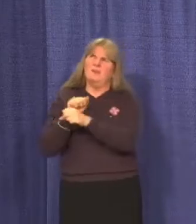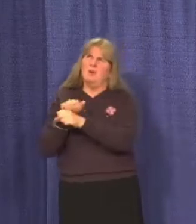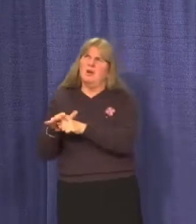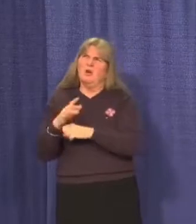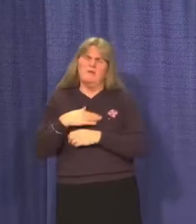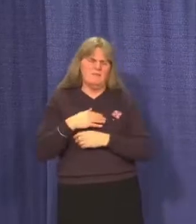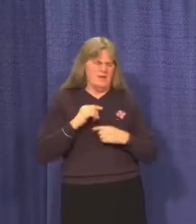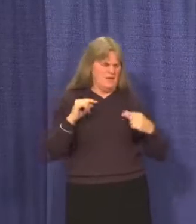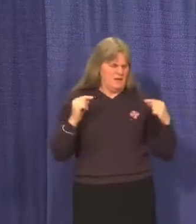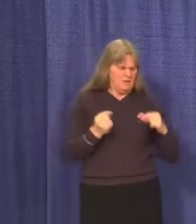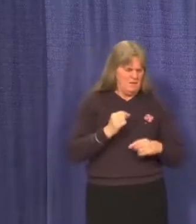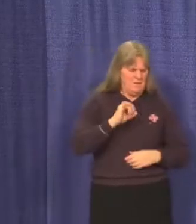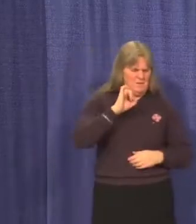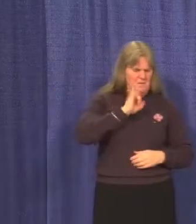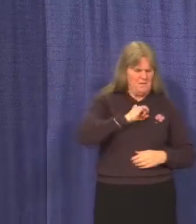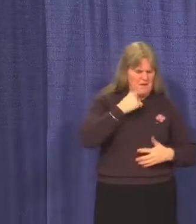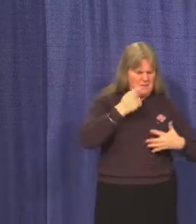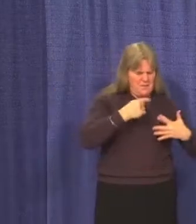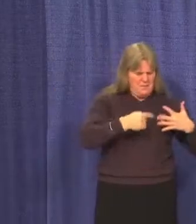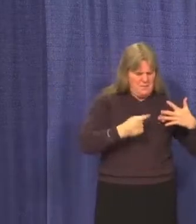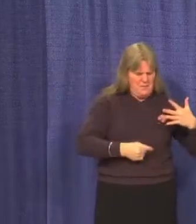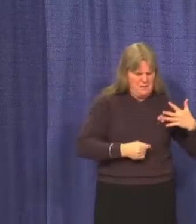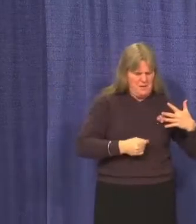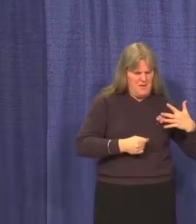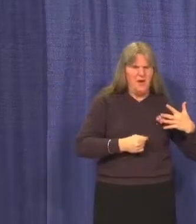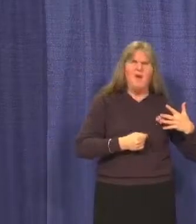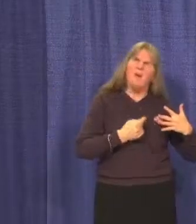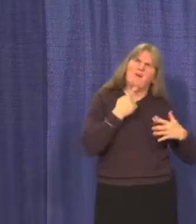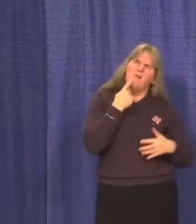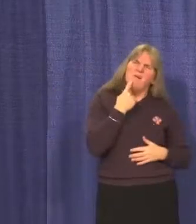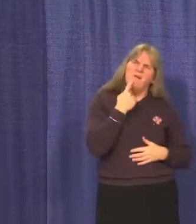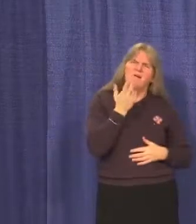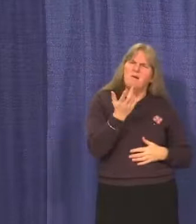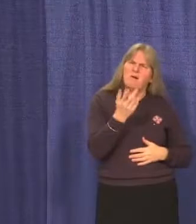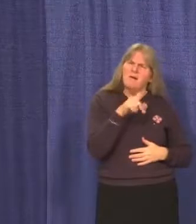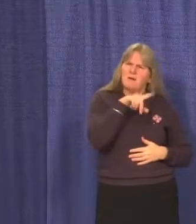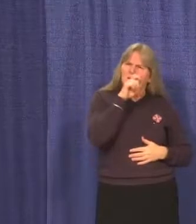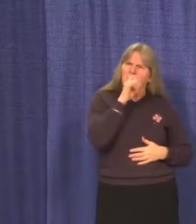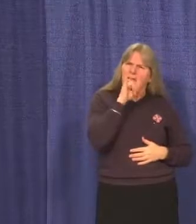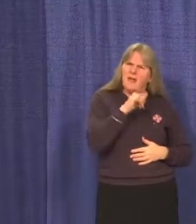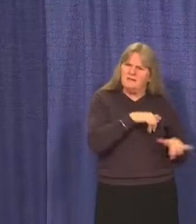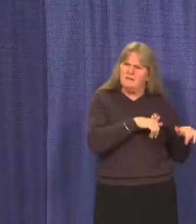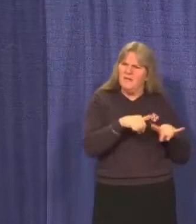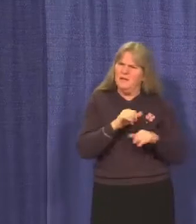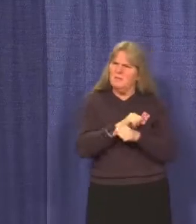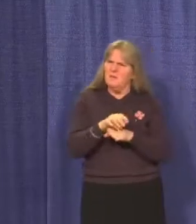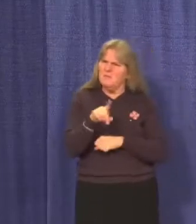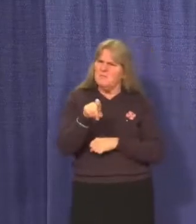COVID when I had aches in pains and a cough? That is a question that the recently launched stat scam